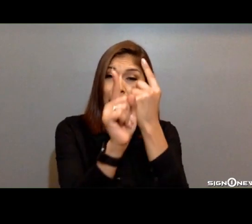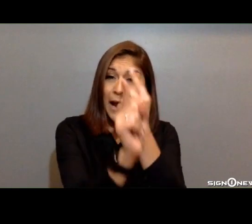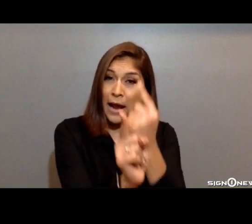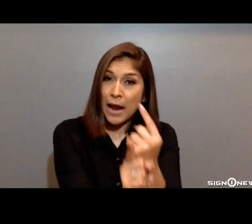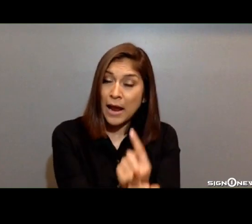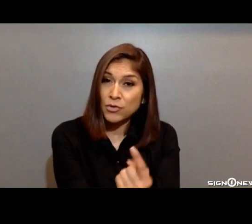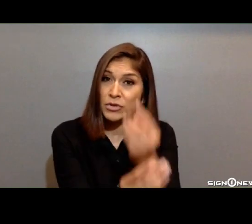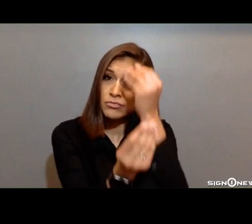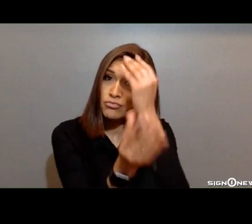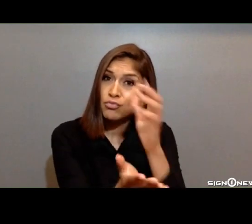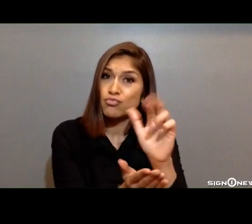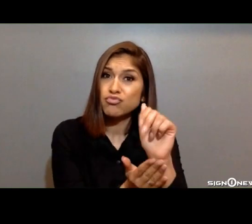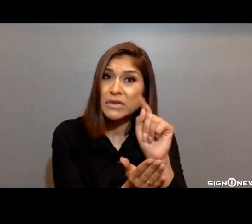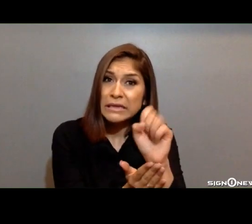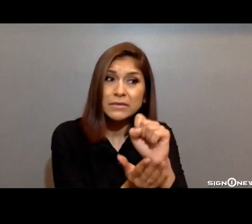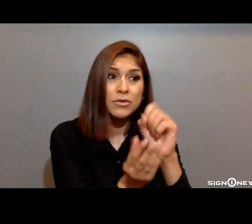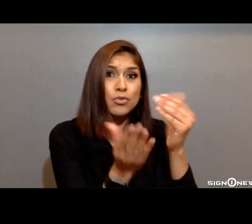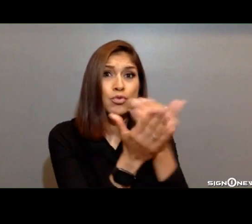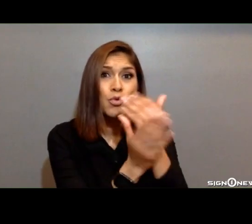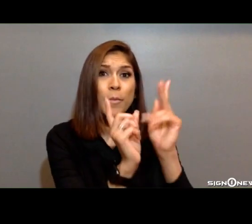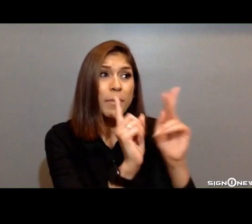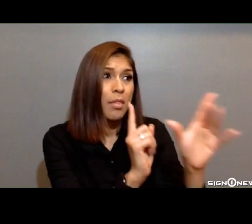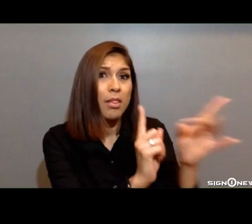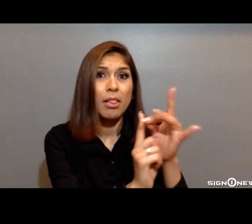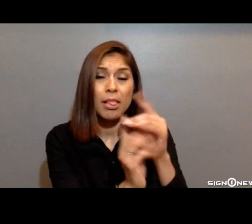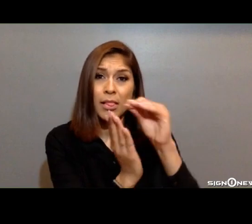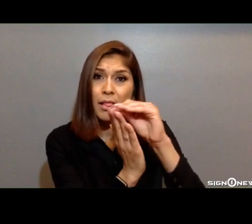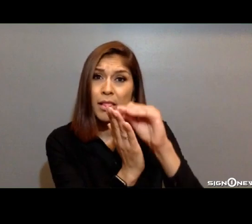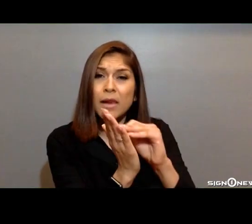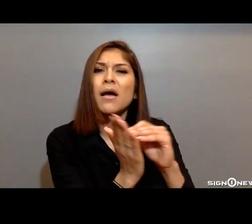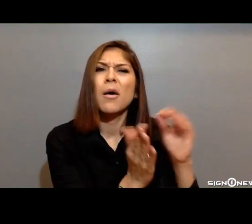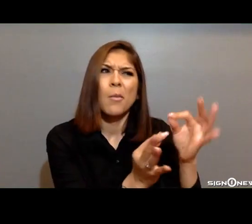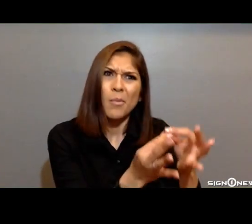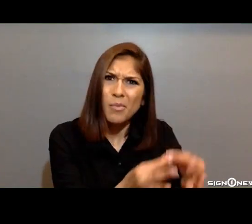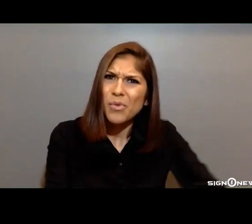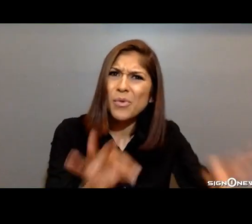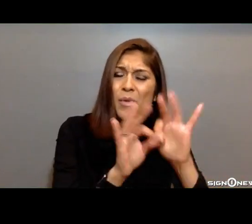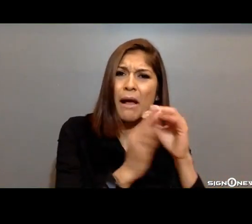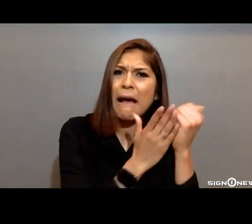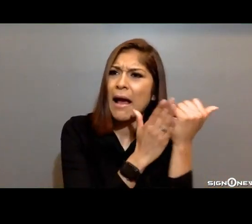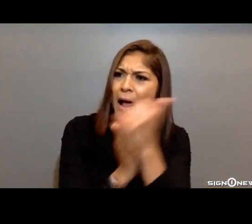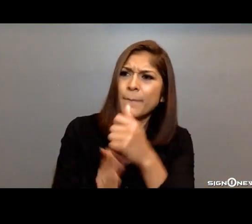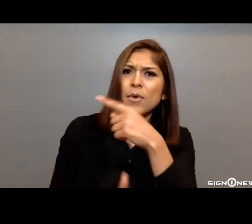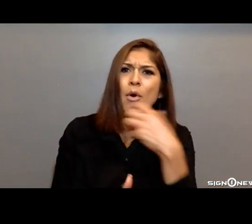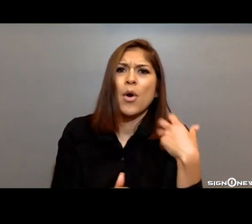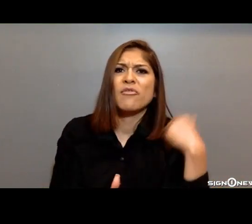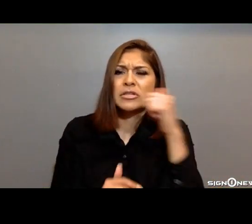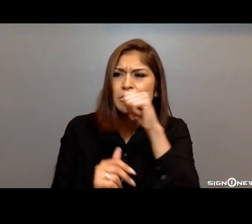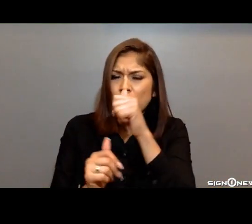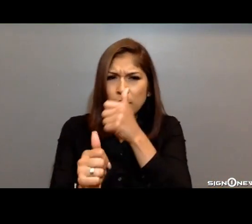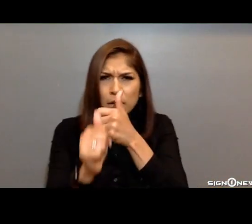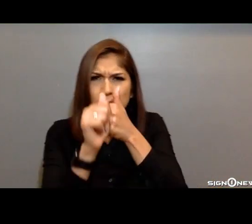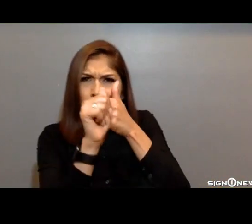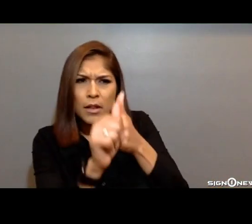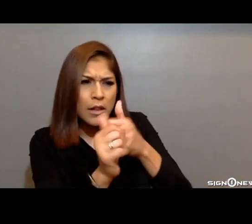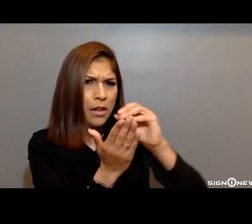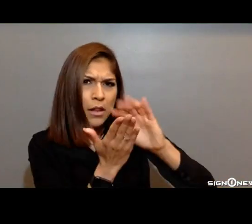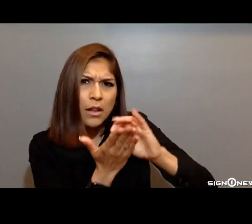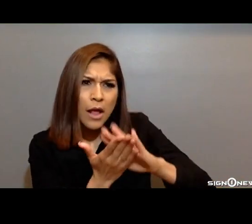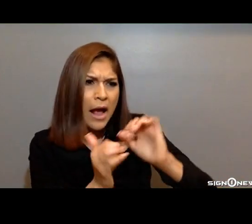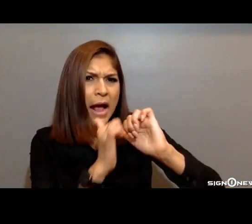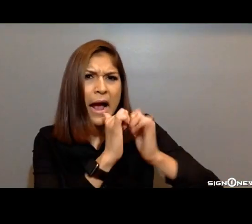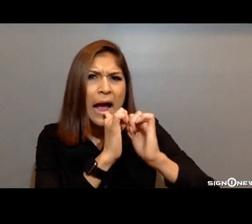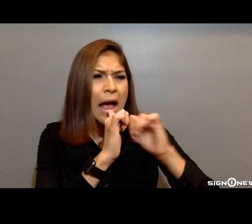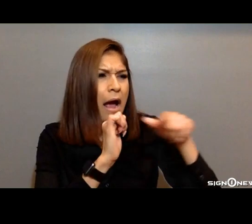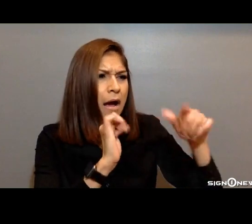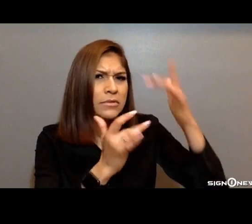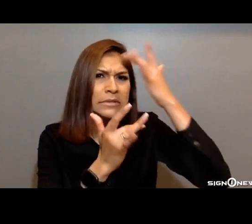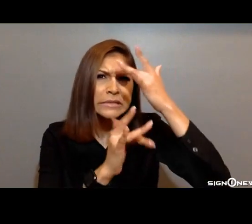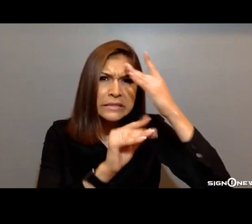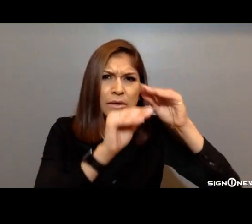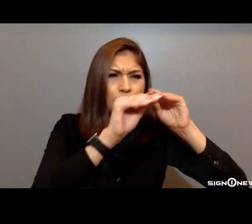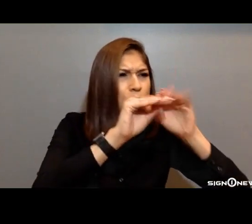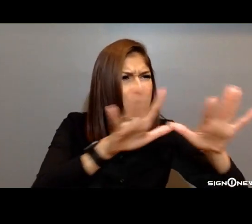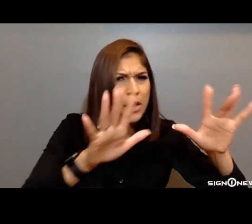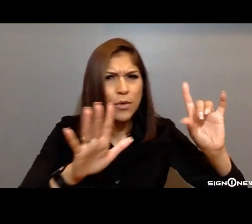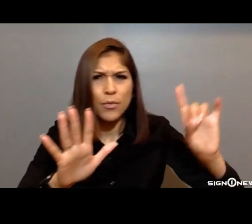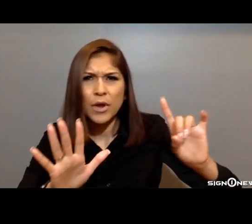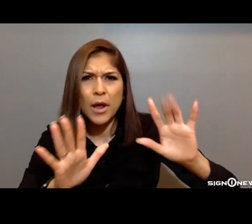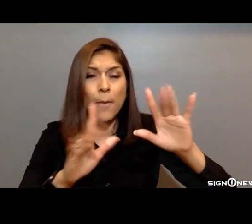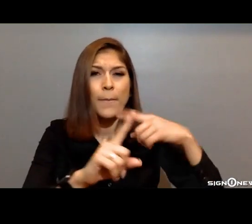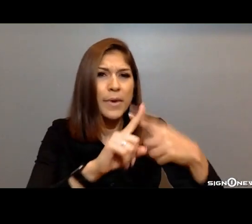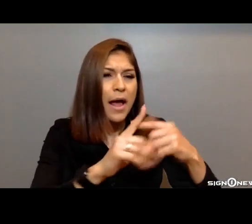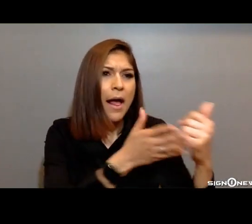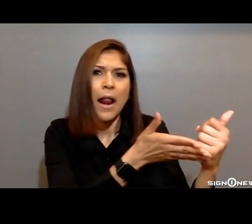Accurate rates of new cases help officials track how the disease is spreading and inform